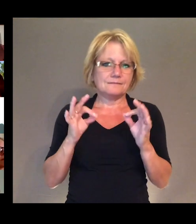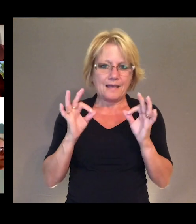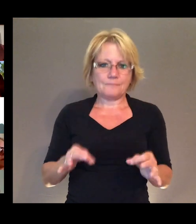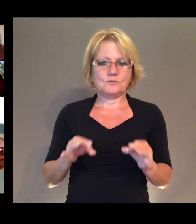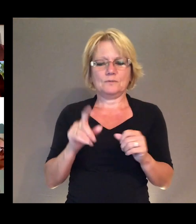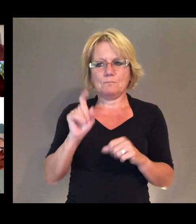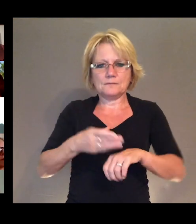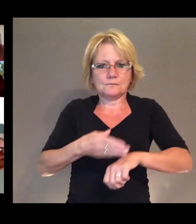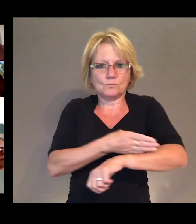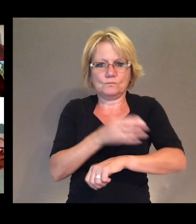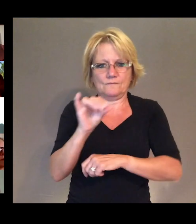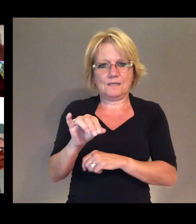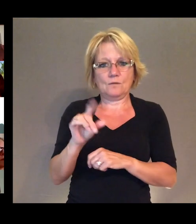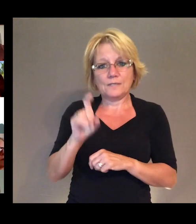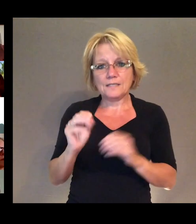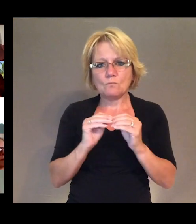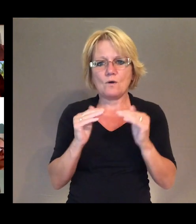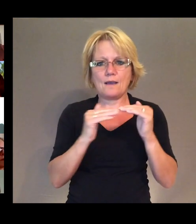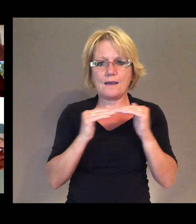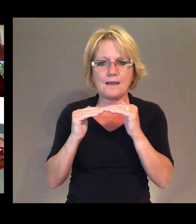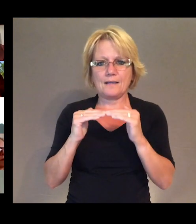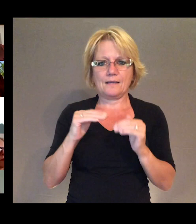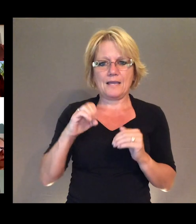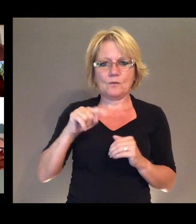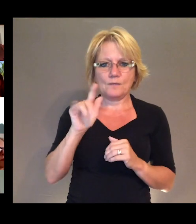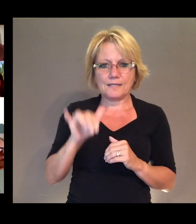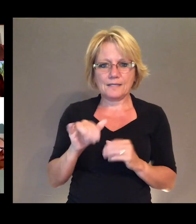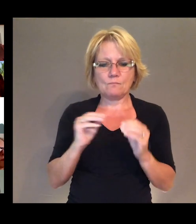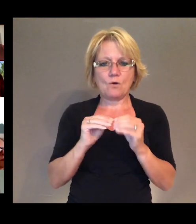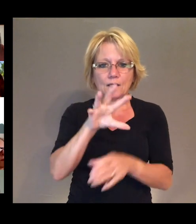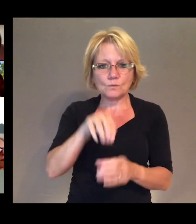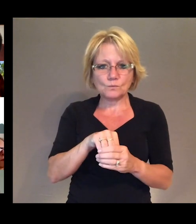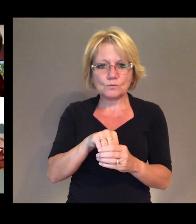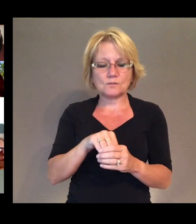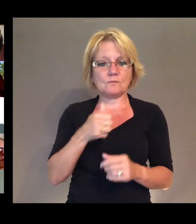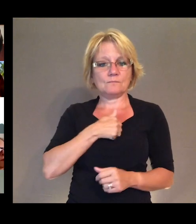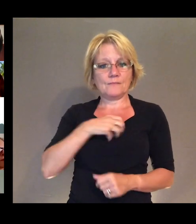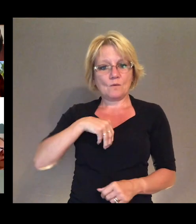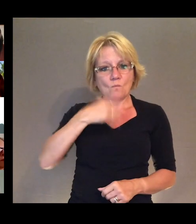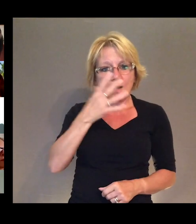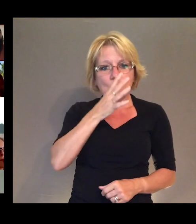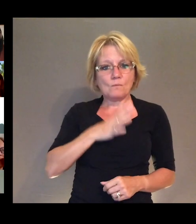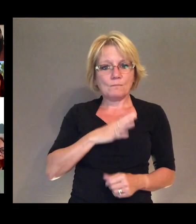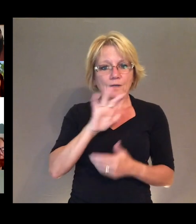We need more equity, we need more inclusion. So I'm a white woman middle-aged advantaged